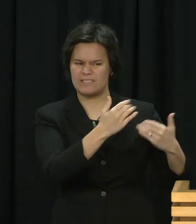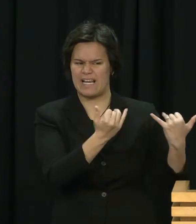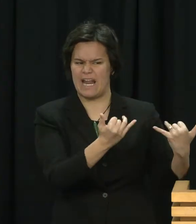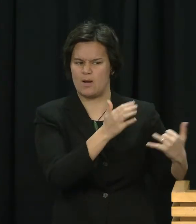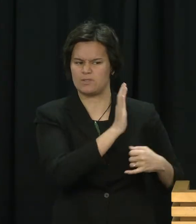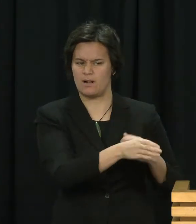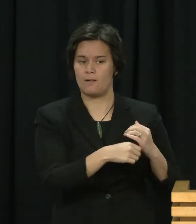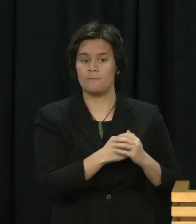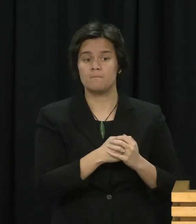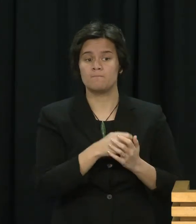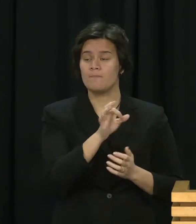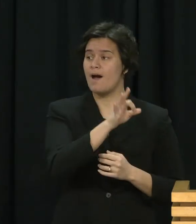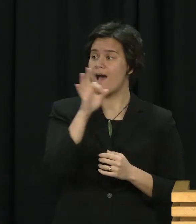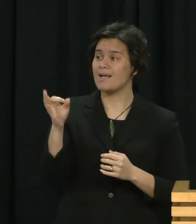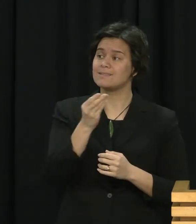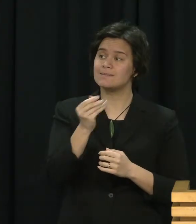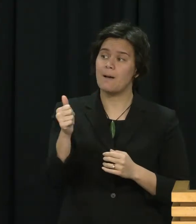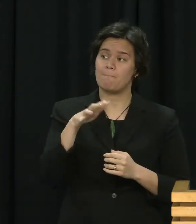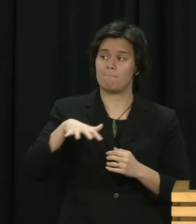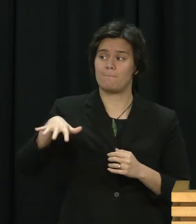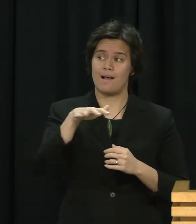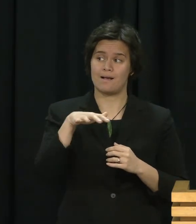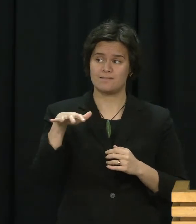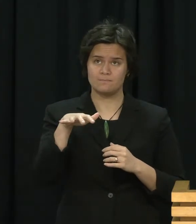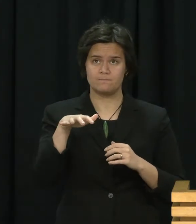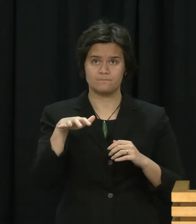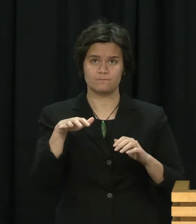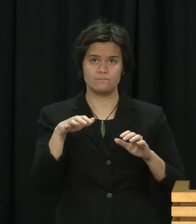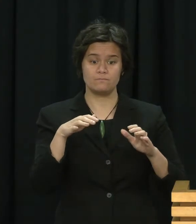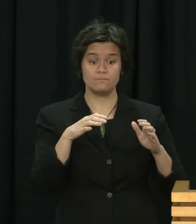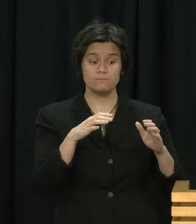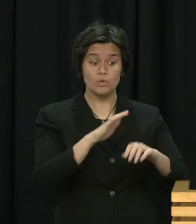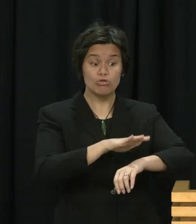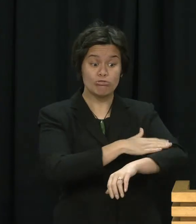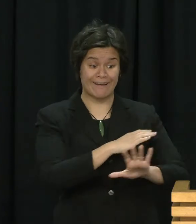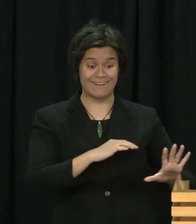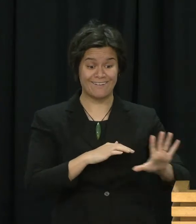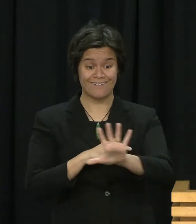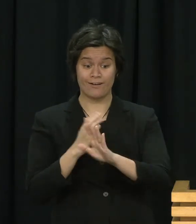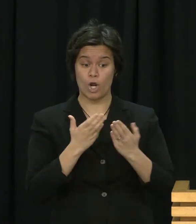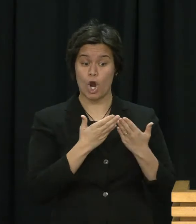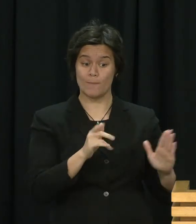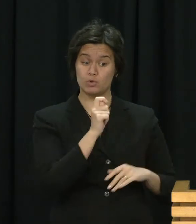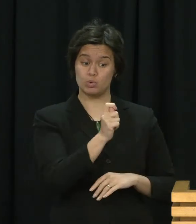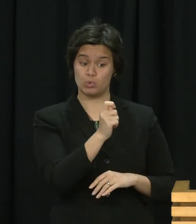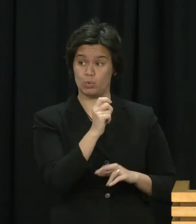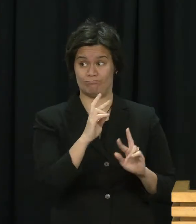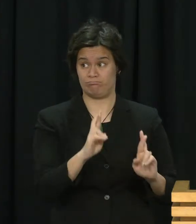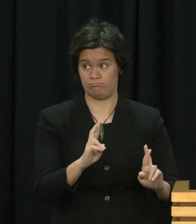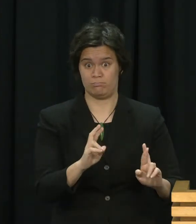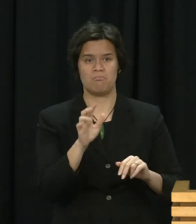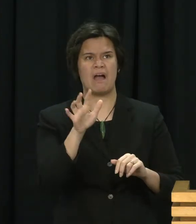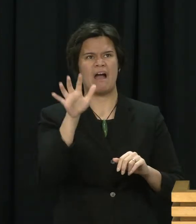through the full Medsafe approval. On the trans-Tasman bubble